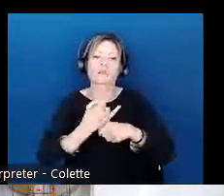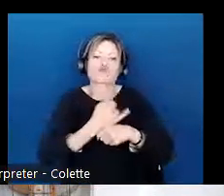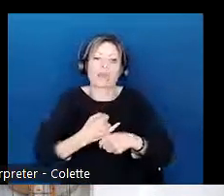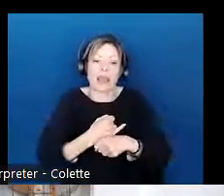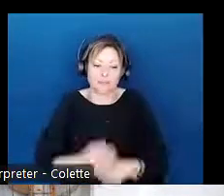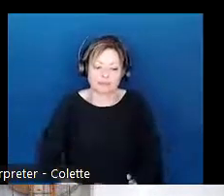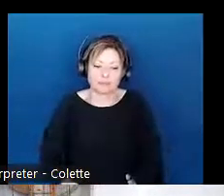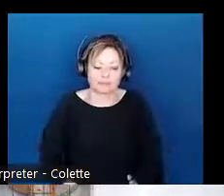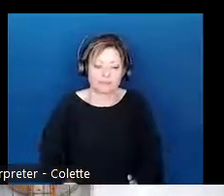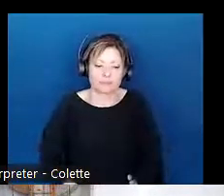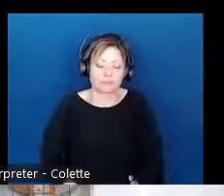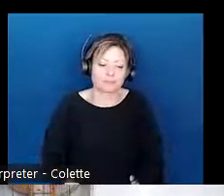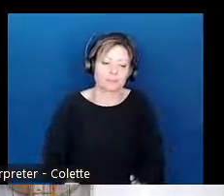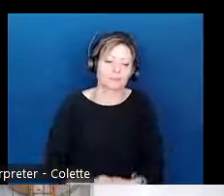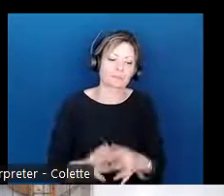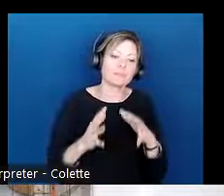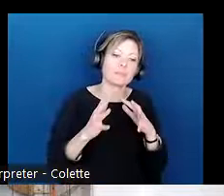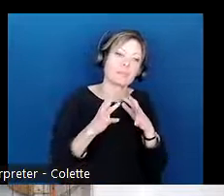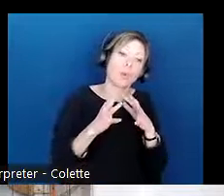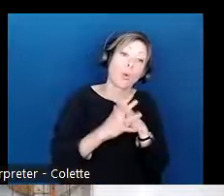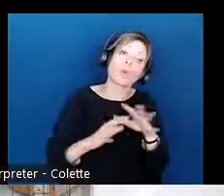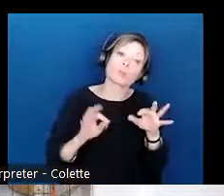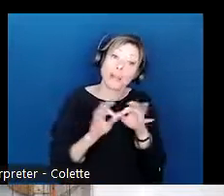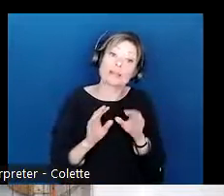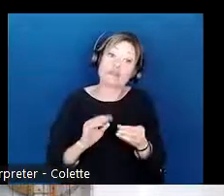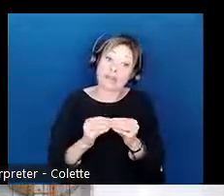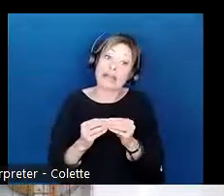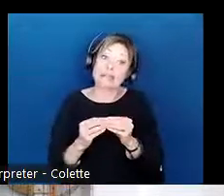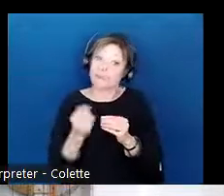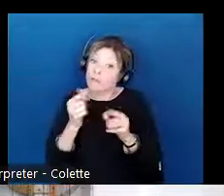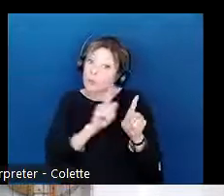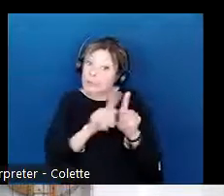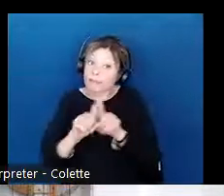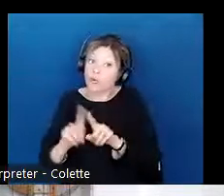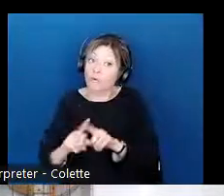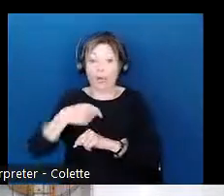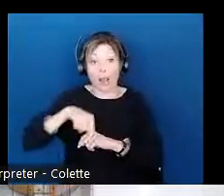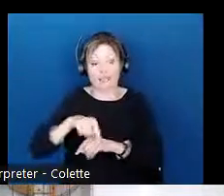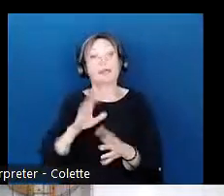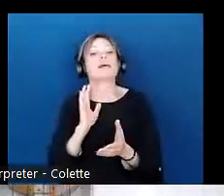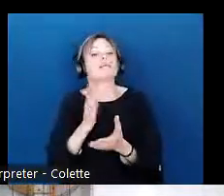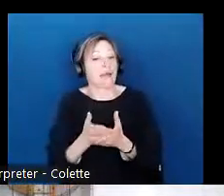Walter Bailey's done a few pieces for us and in fact our logo if you've seen the Surrey Hills logo